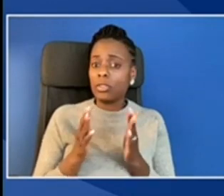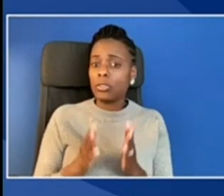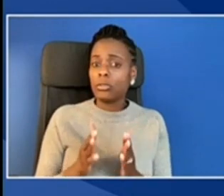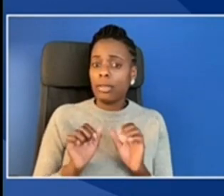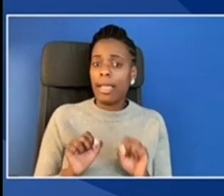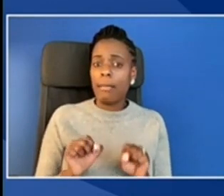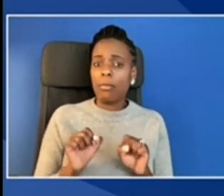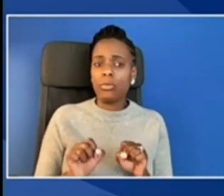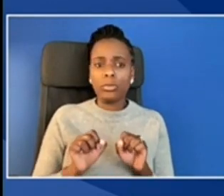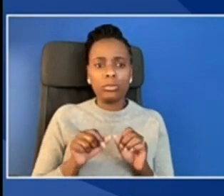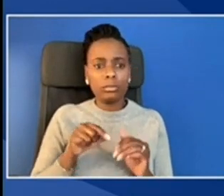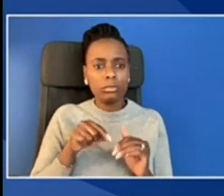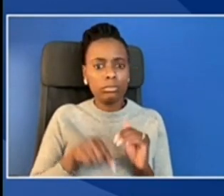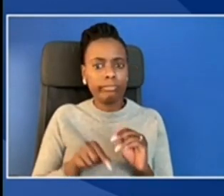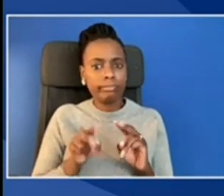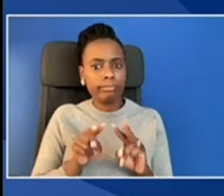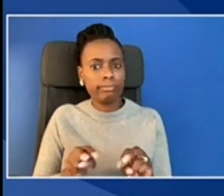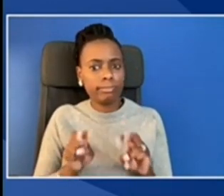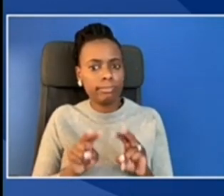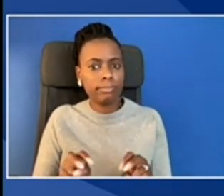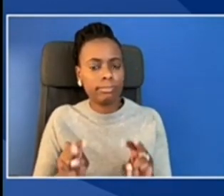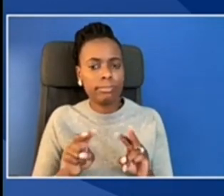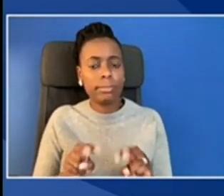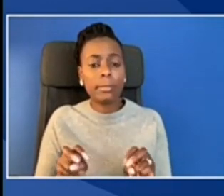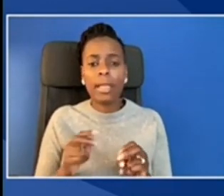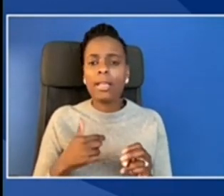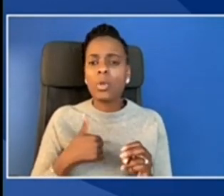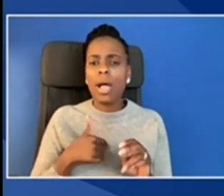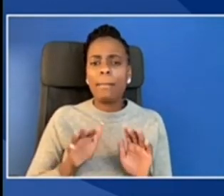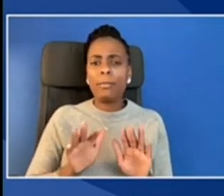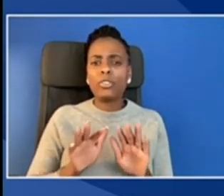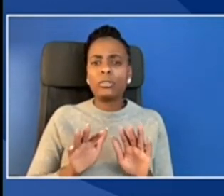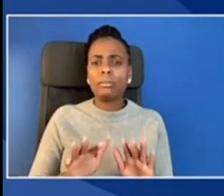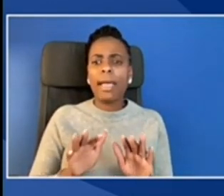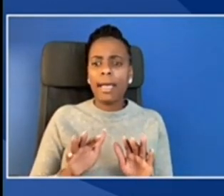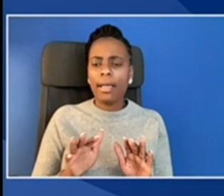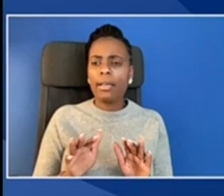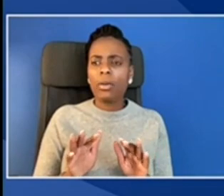And so, you know, I would push back on any notion that this- that the servicers can't